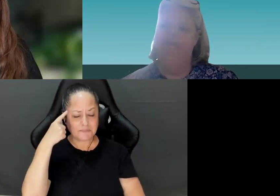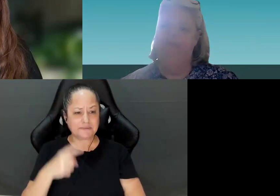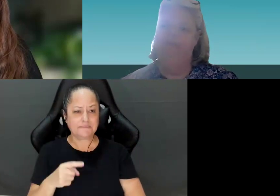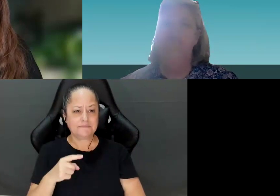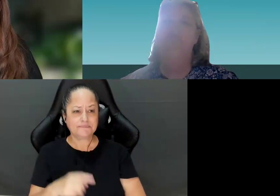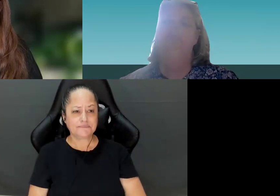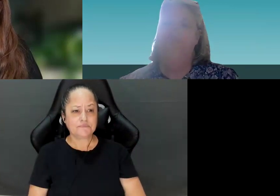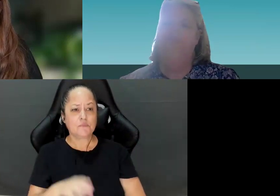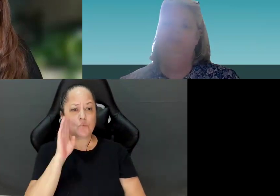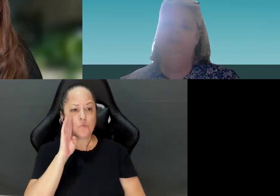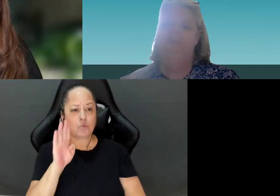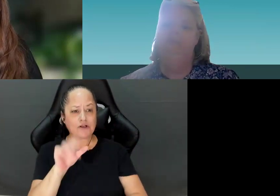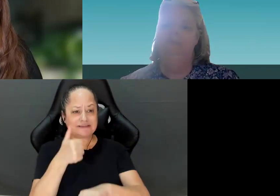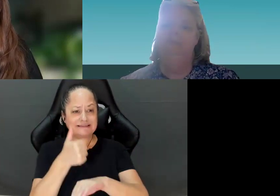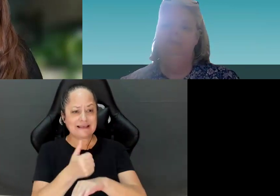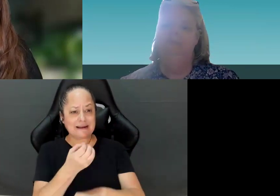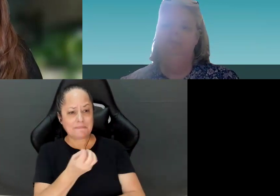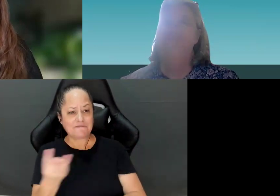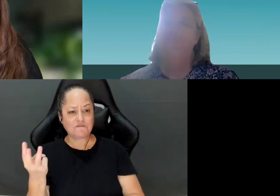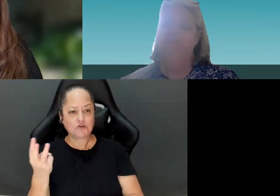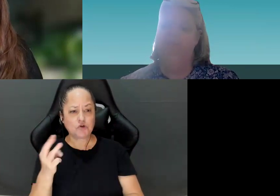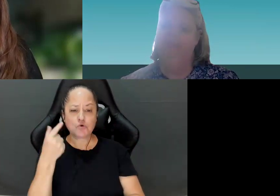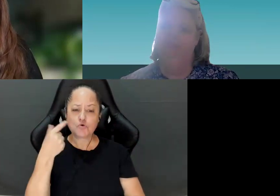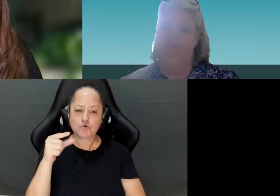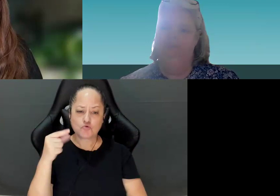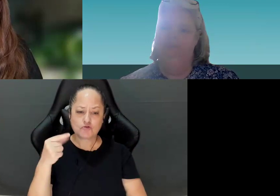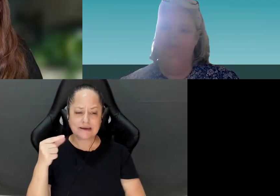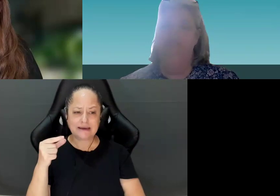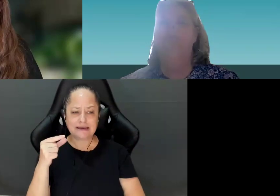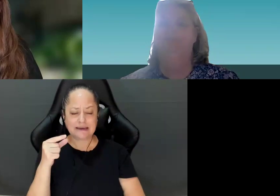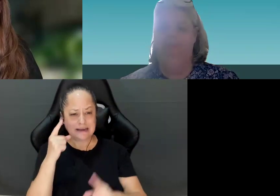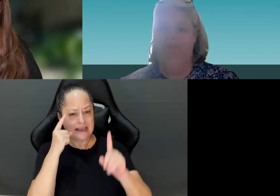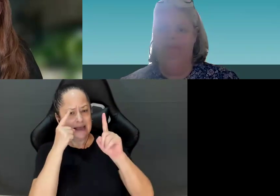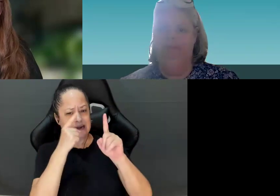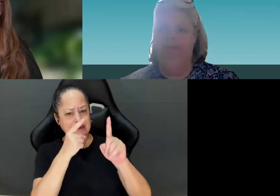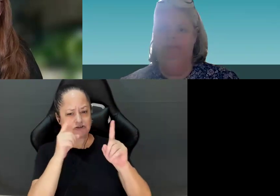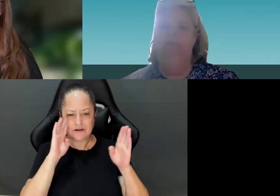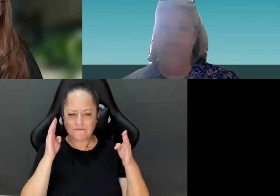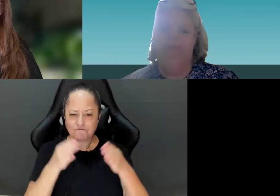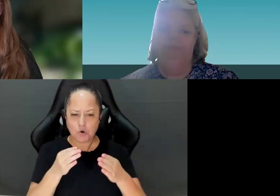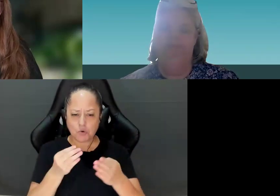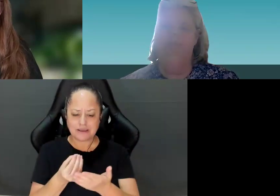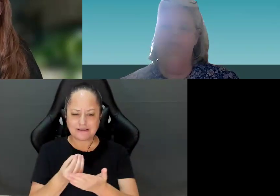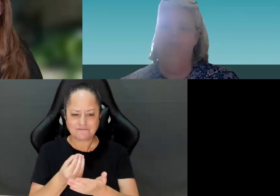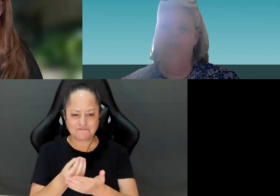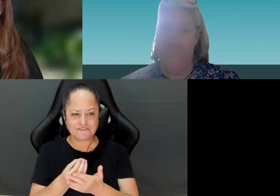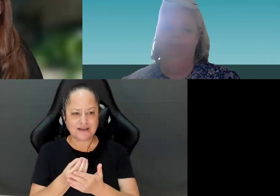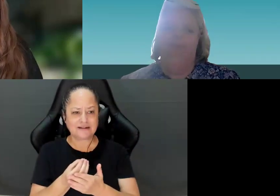So we will be setting up a few sort of green initiative focused funds headed in through